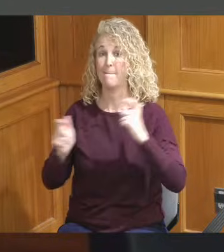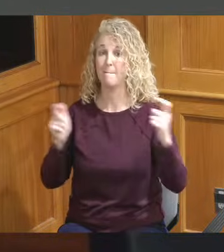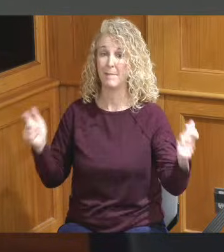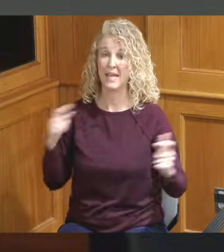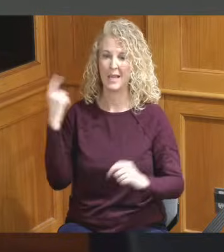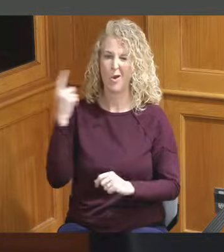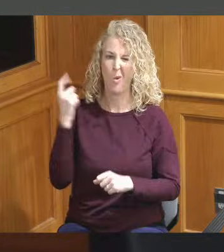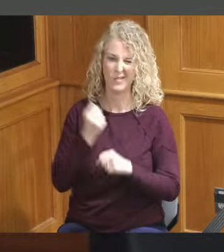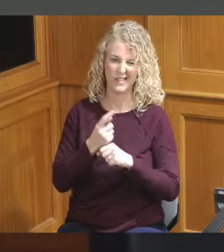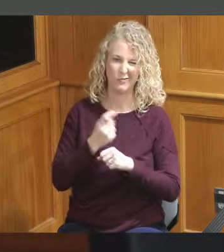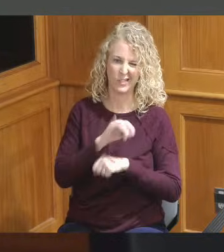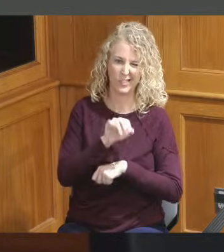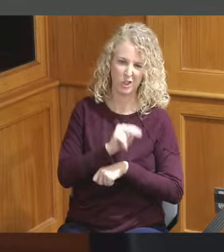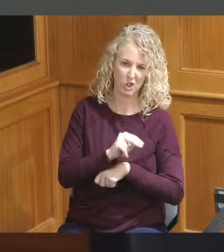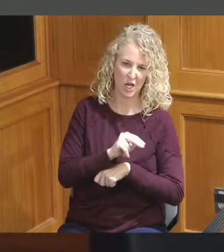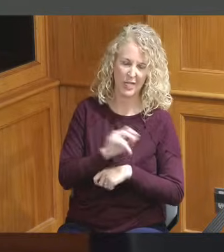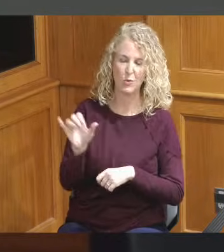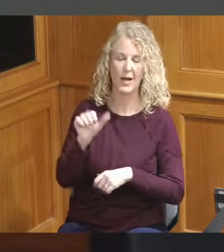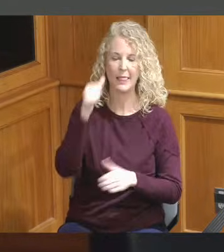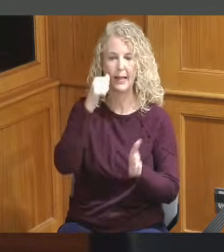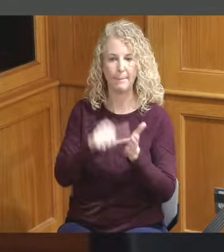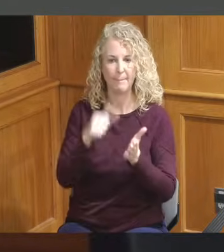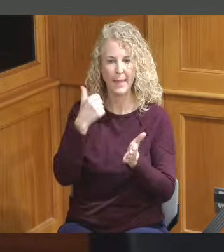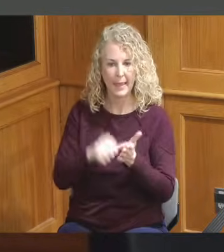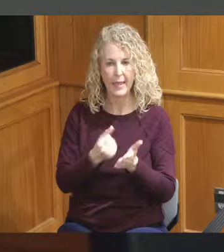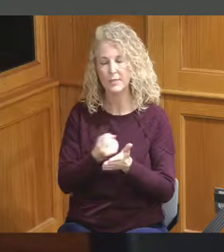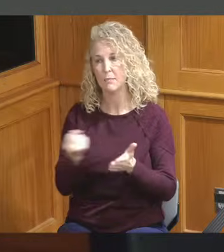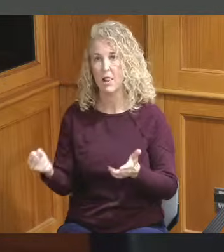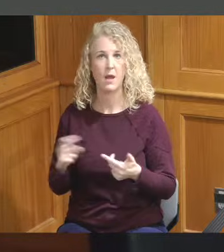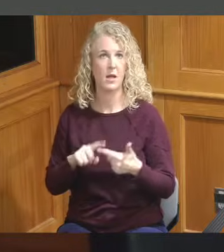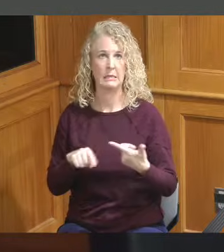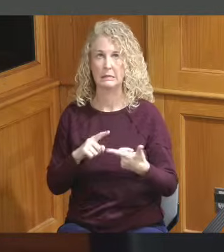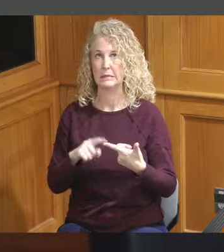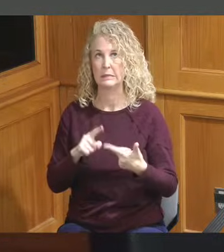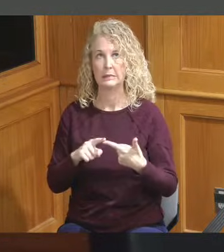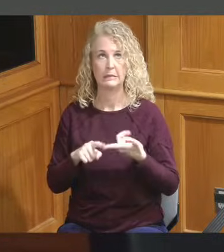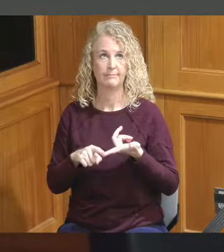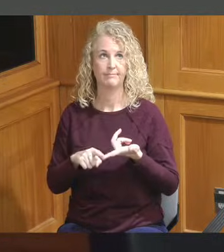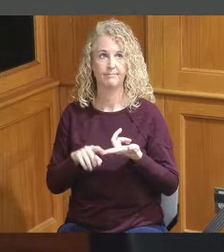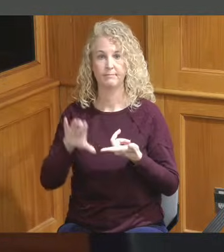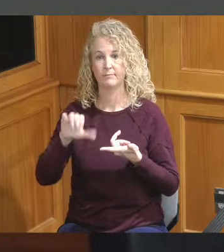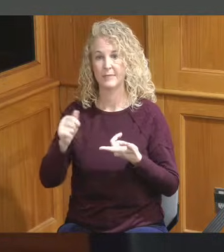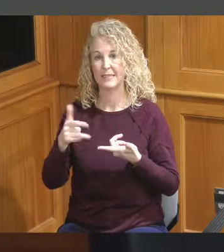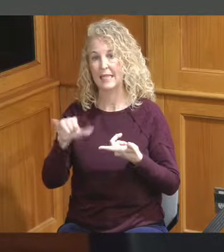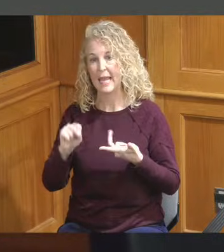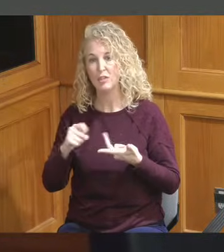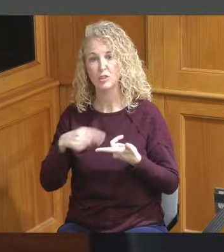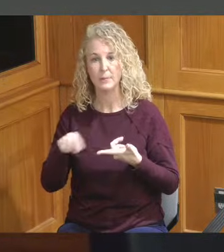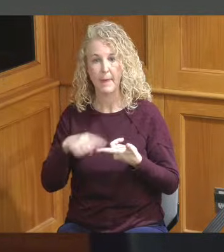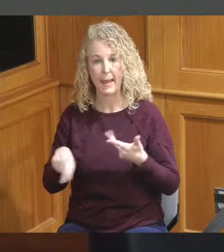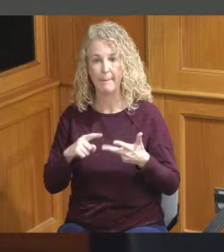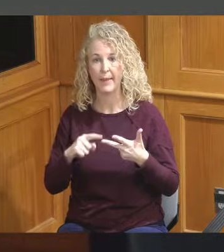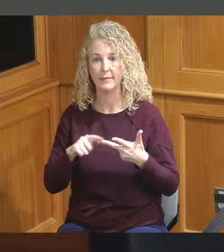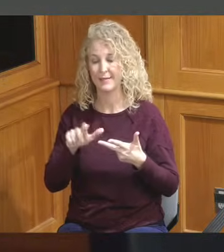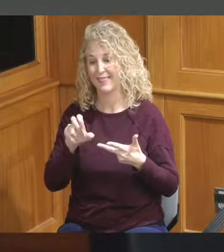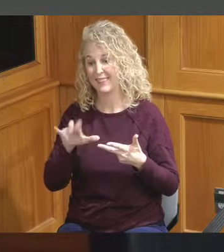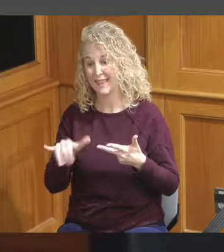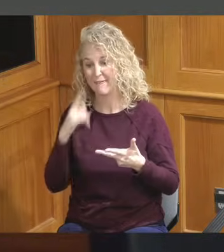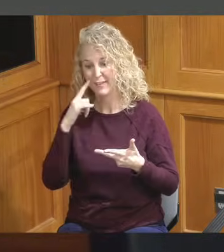year related to postage related to our our payment for cages, our payment through the levy for clear.